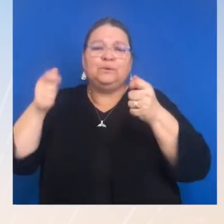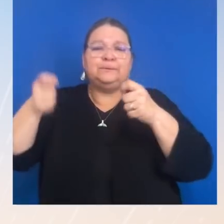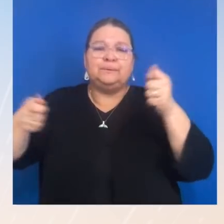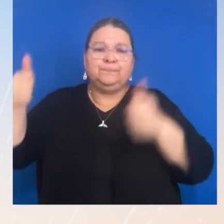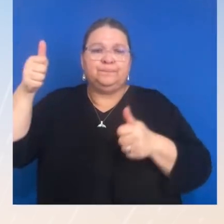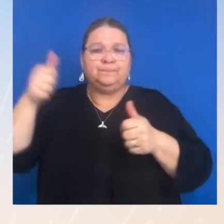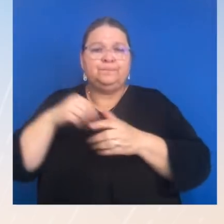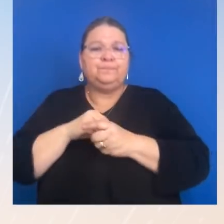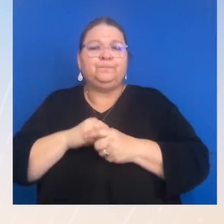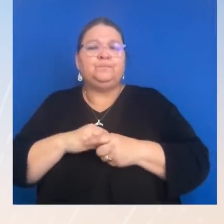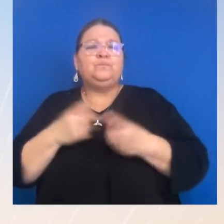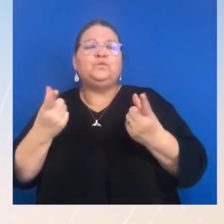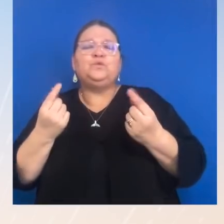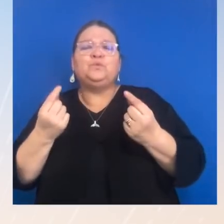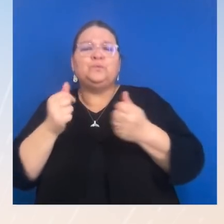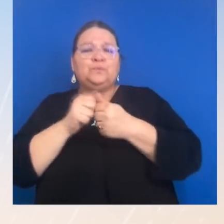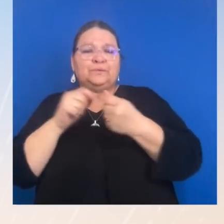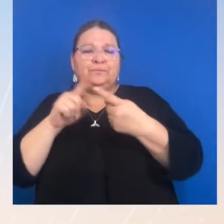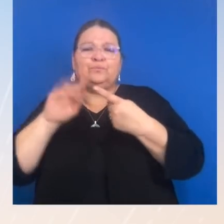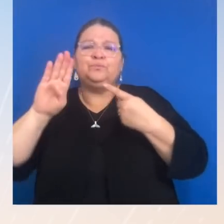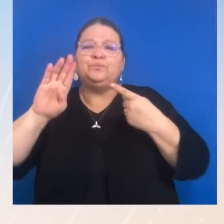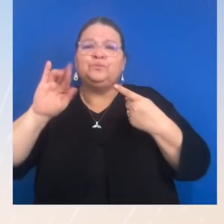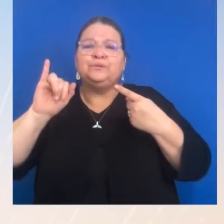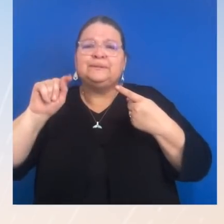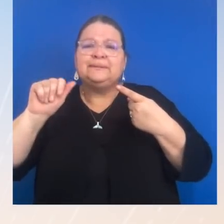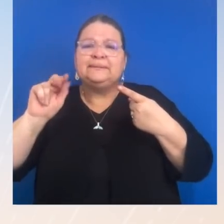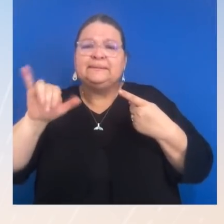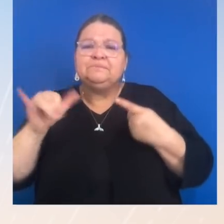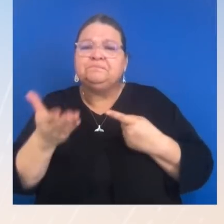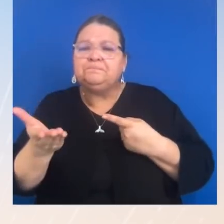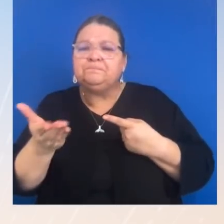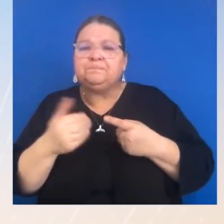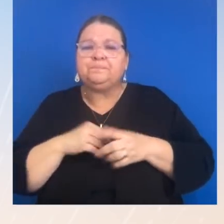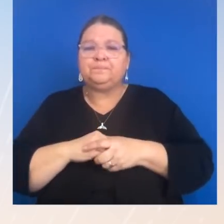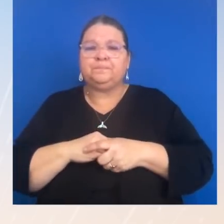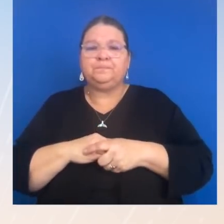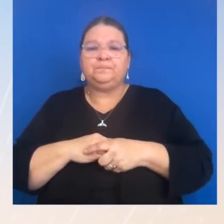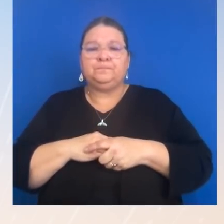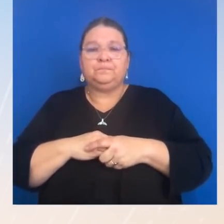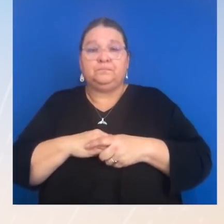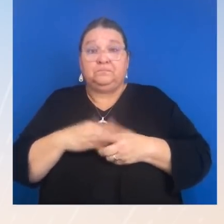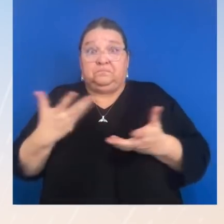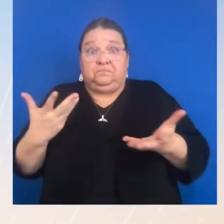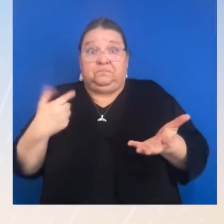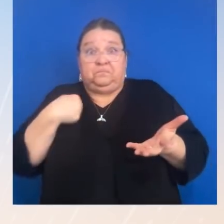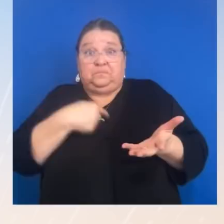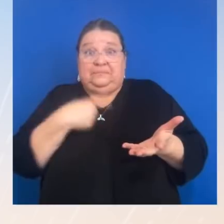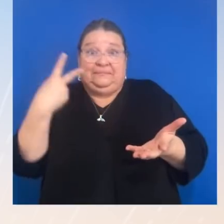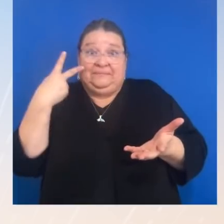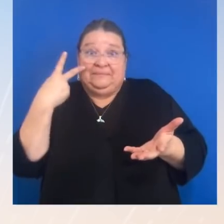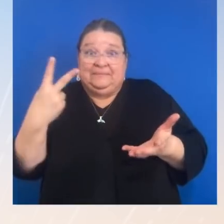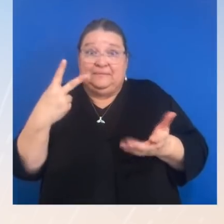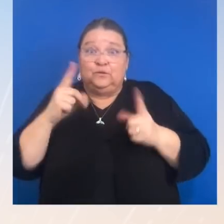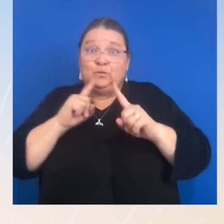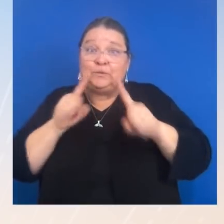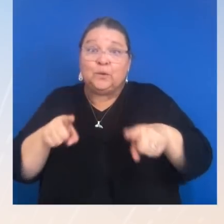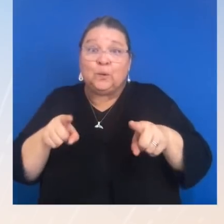Ms. Psaki: Well, we have, of course, seen the reports. I cannot speak to the specifics of it because we do not have a Privacy Act waiver.